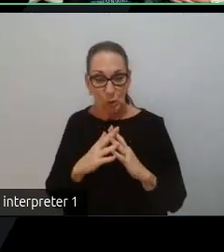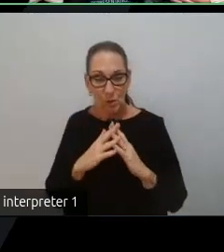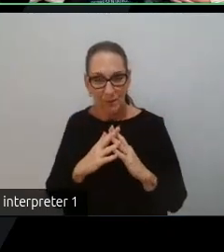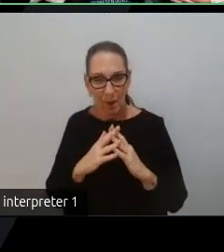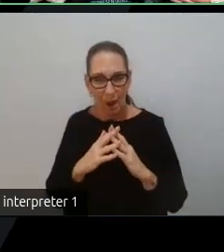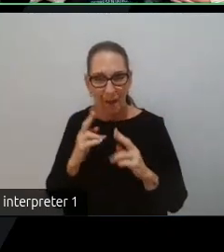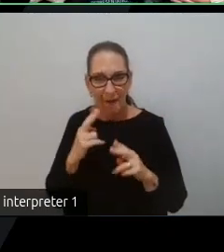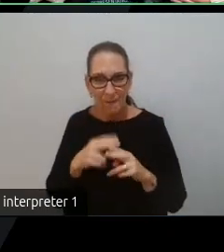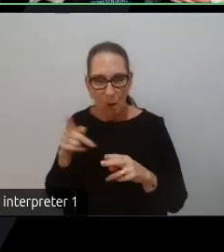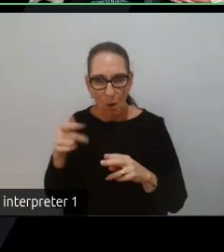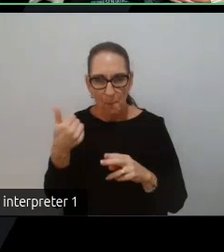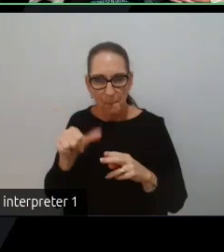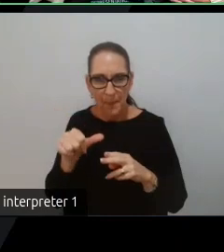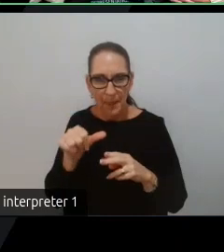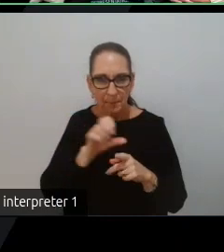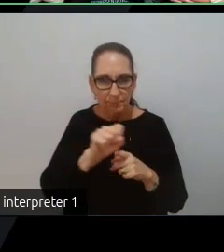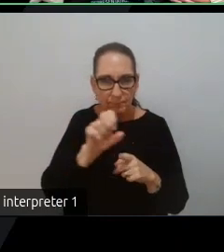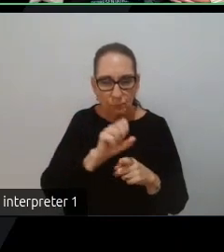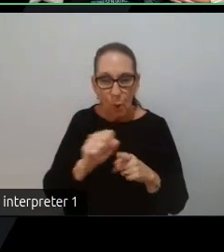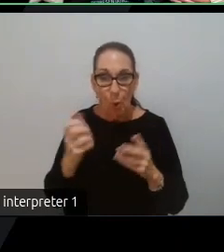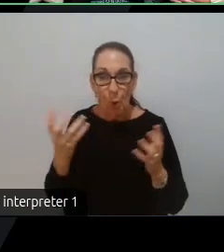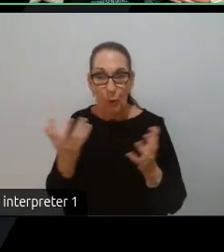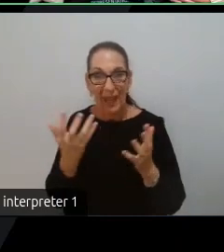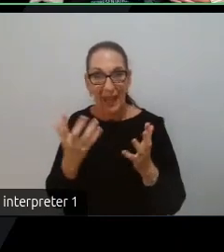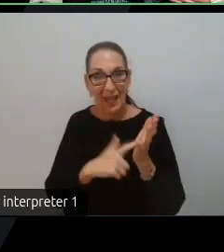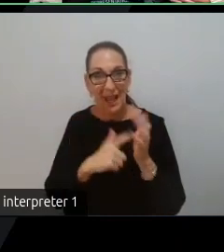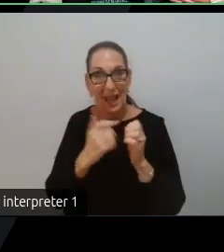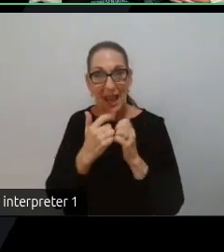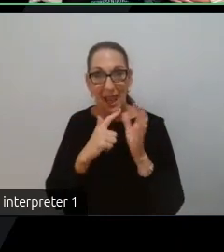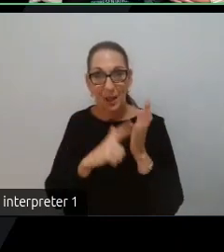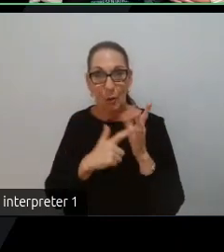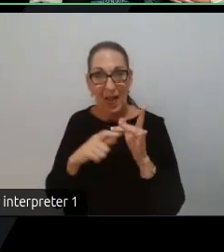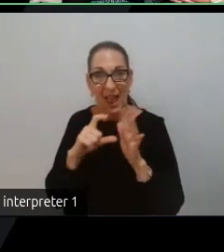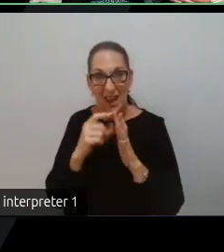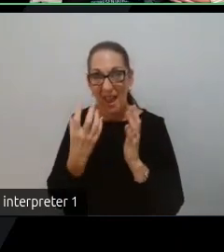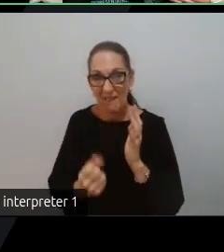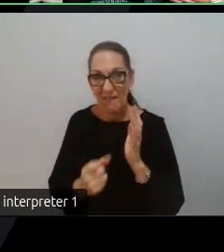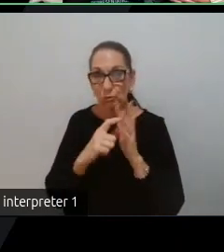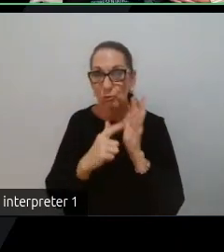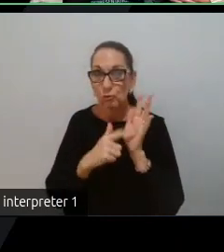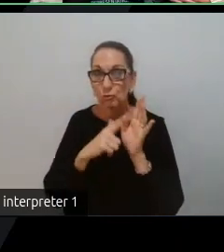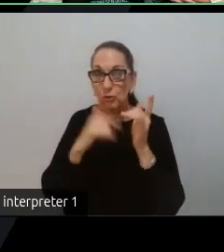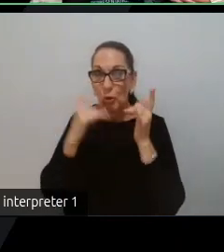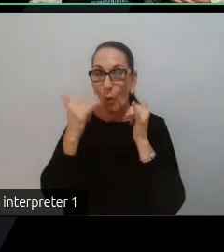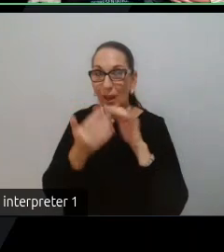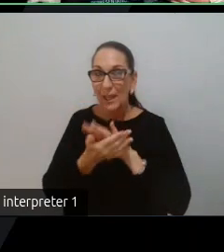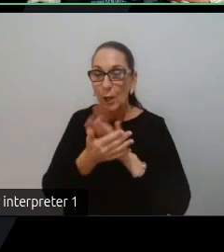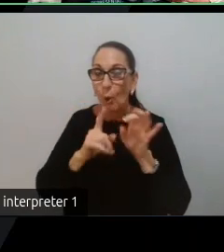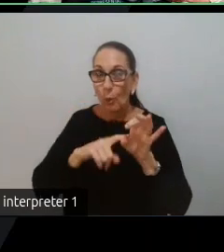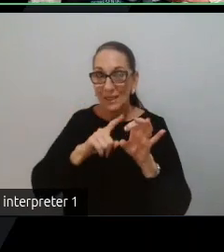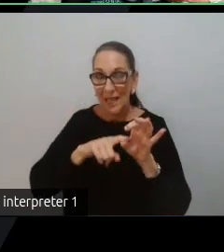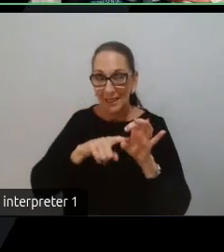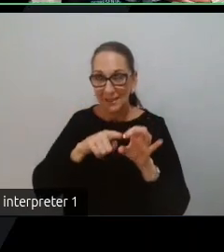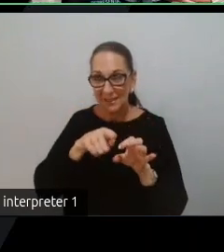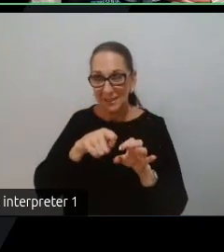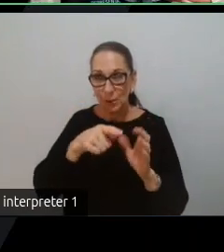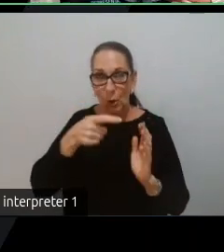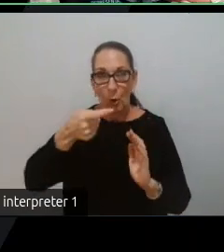of where legal aid provides duty lawyer services in Queensland courts. That's not just um family